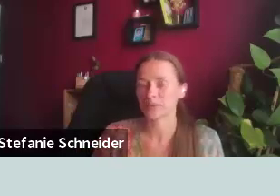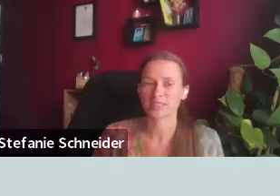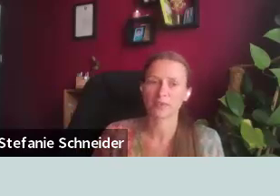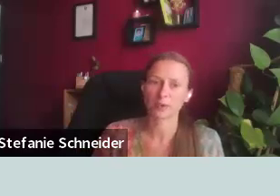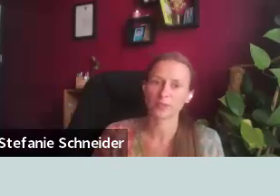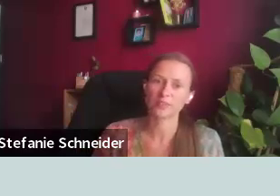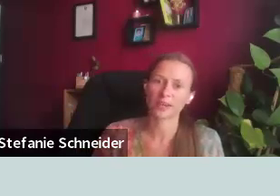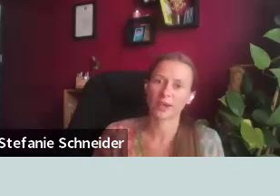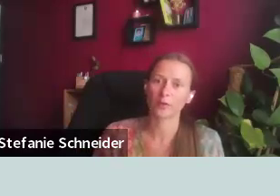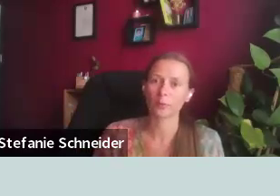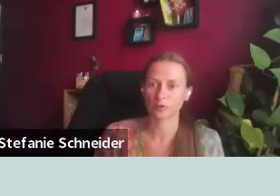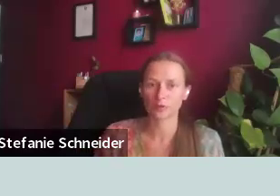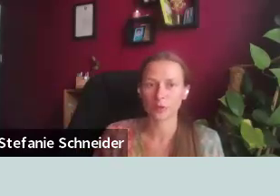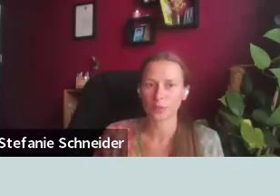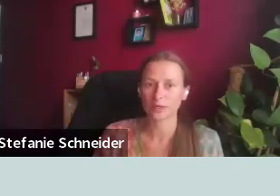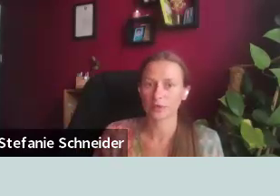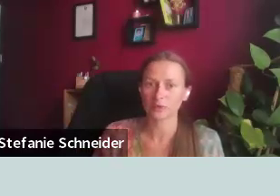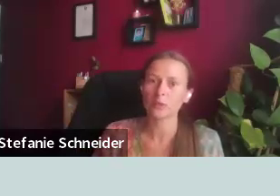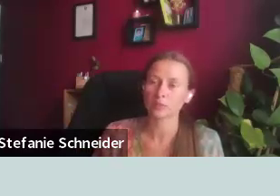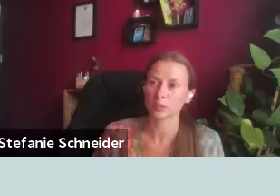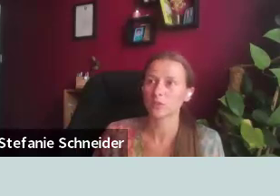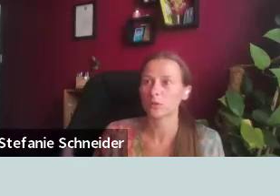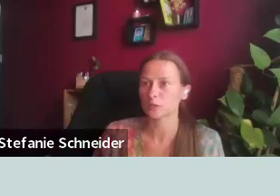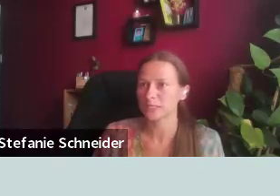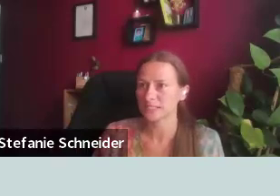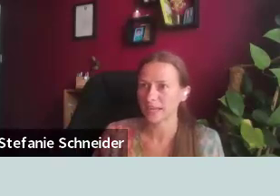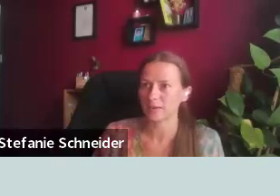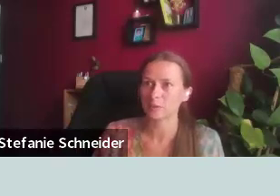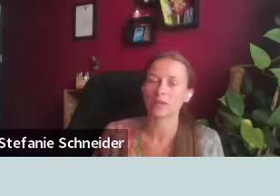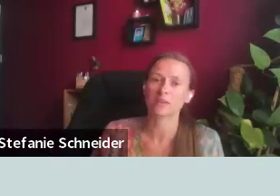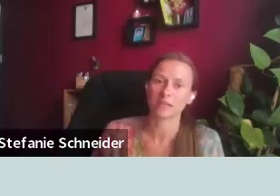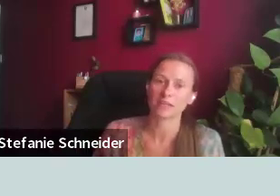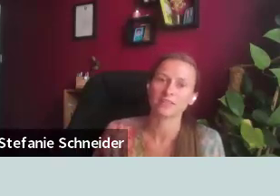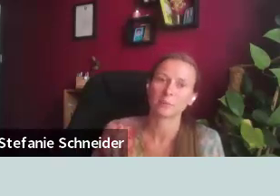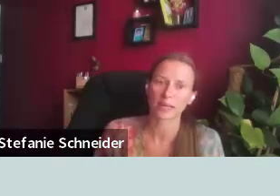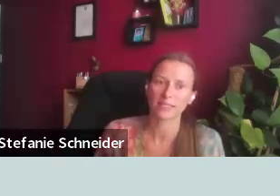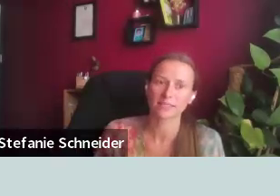end up with a diverse group of reviewers but this also means that there have to be other things in